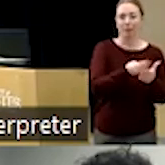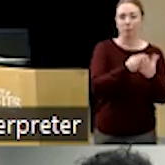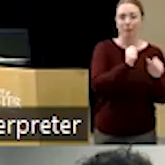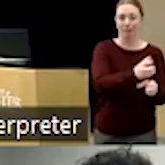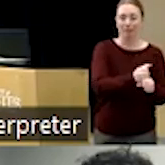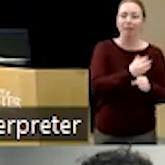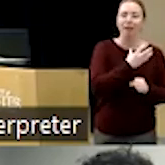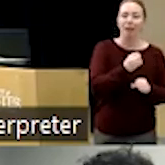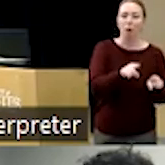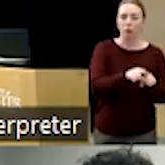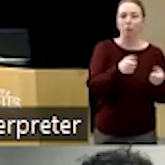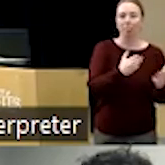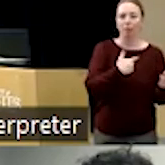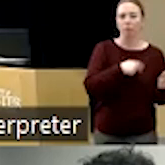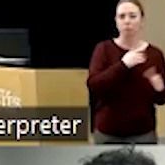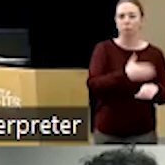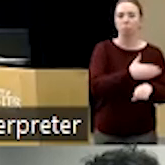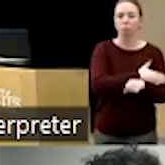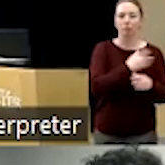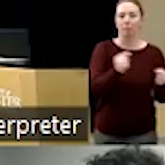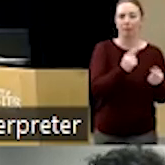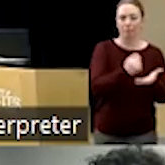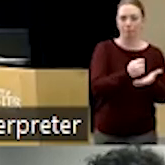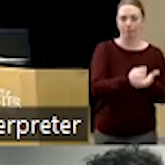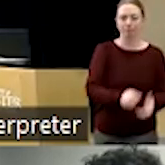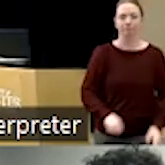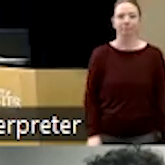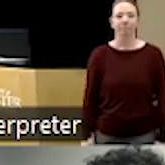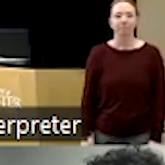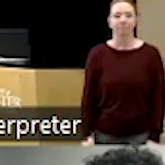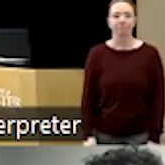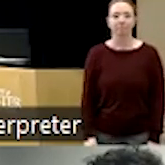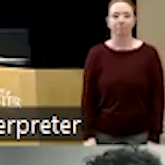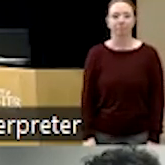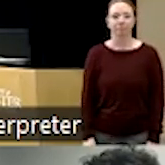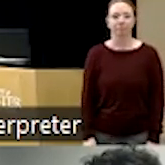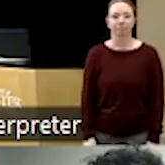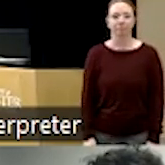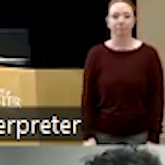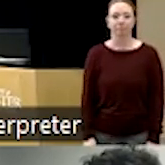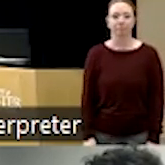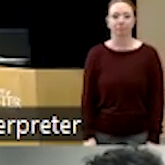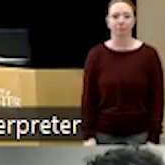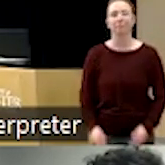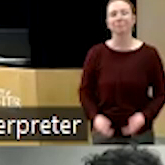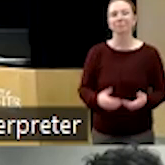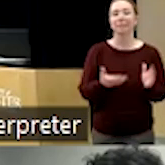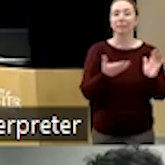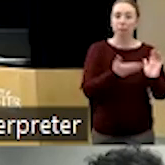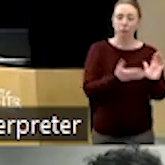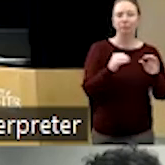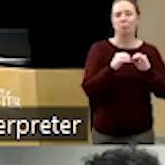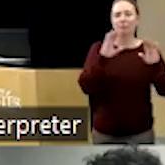this and improve pain therapy and here we are more concentrating on what happens um with a